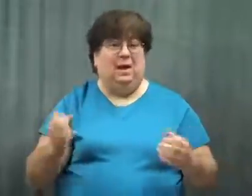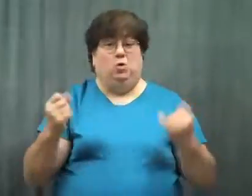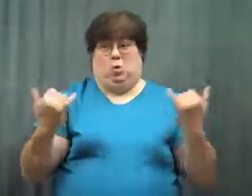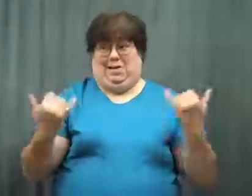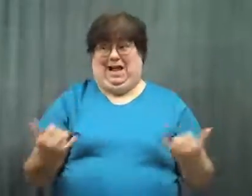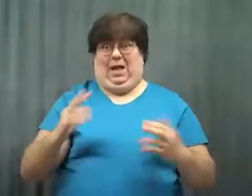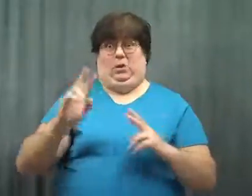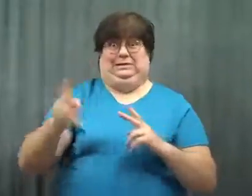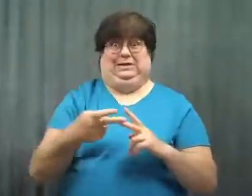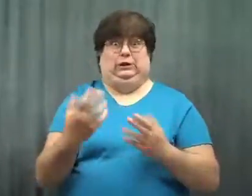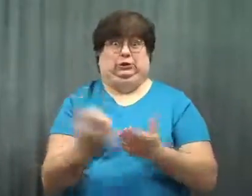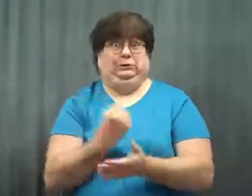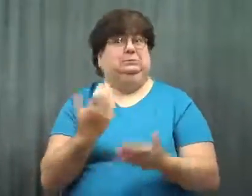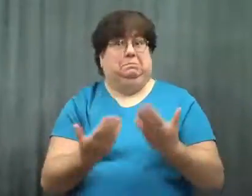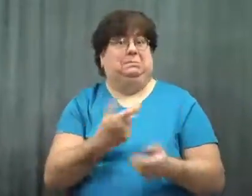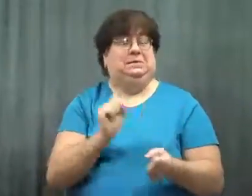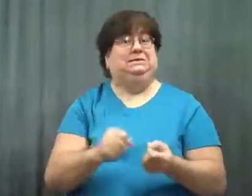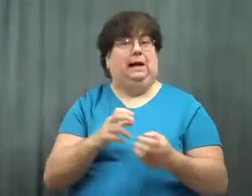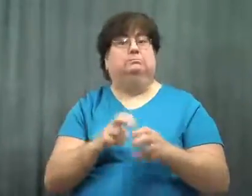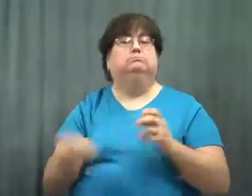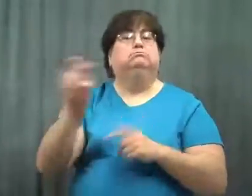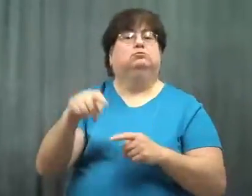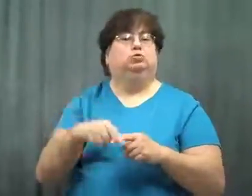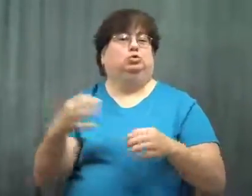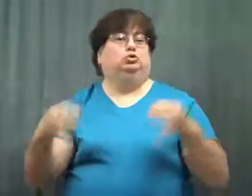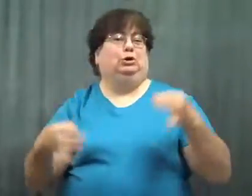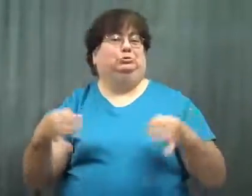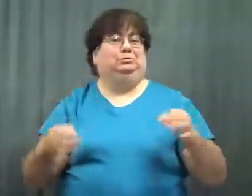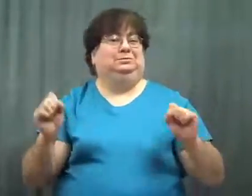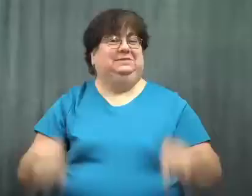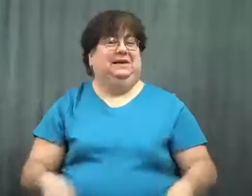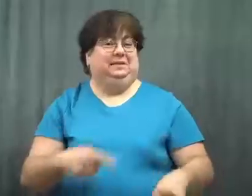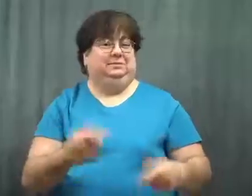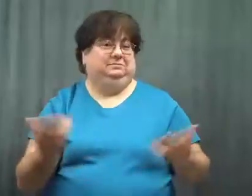So now she's been given a second chance at a Judgeship on the Supreme Court.